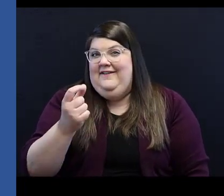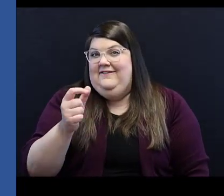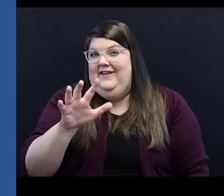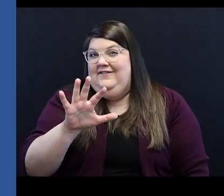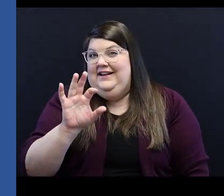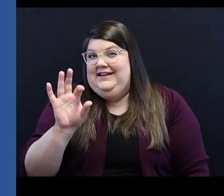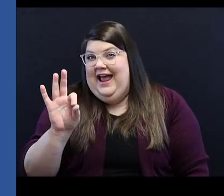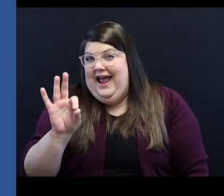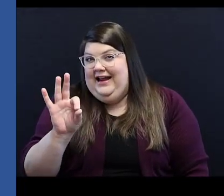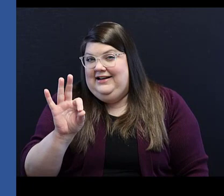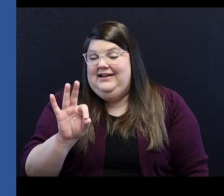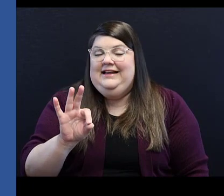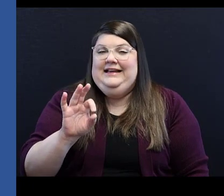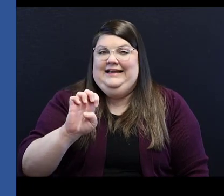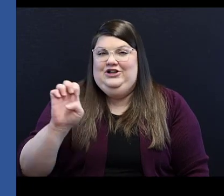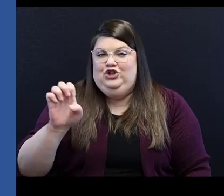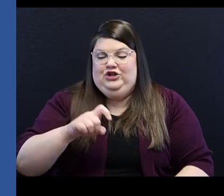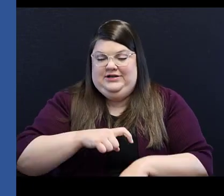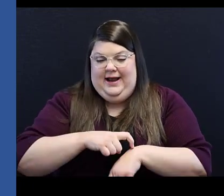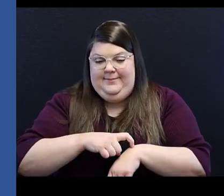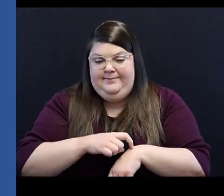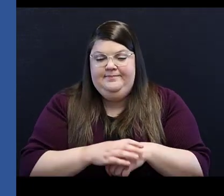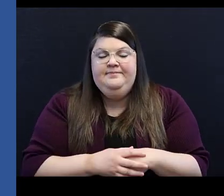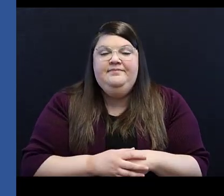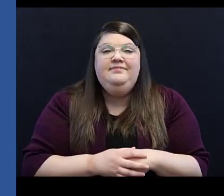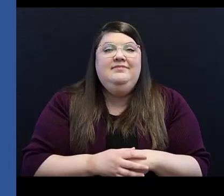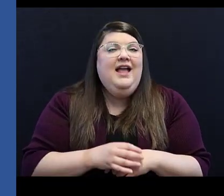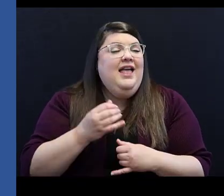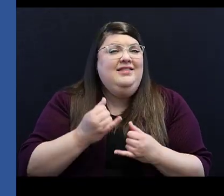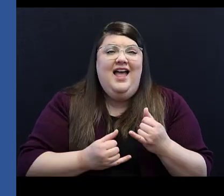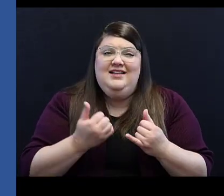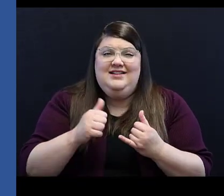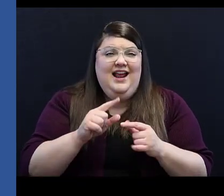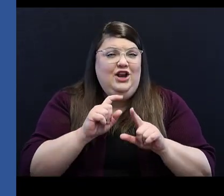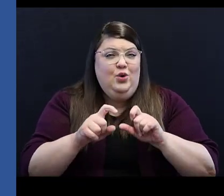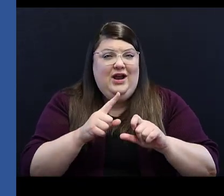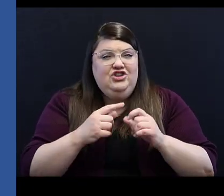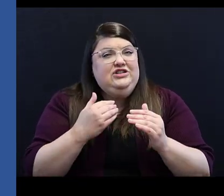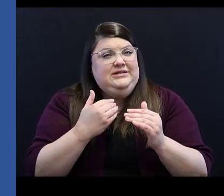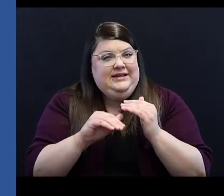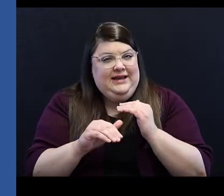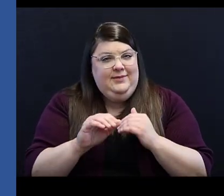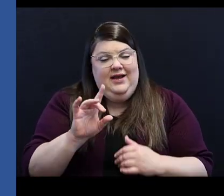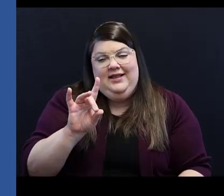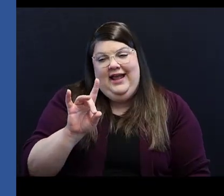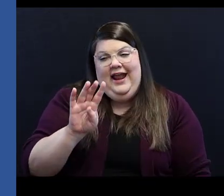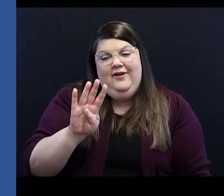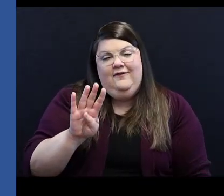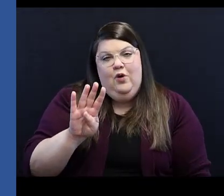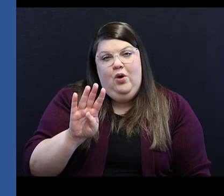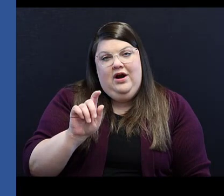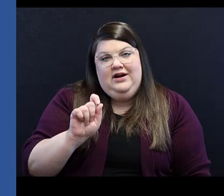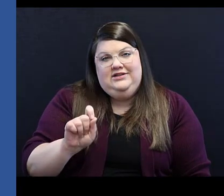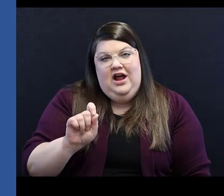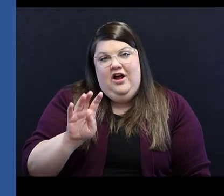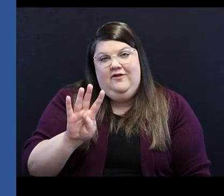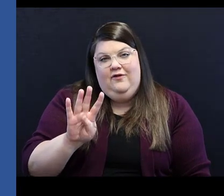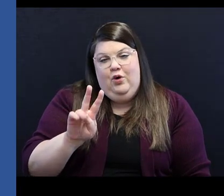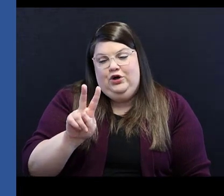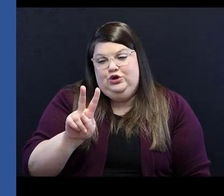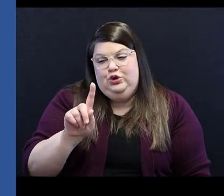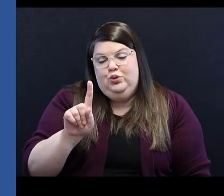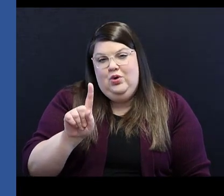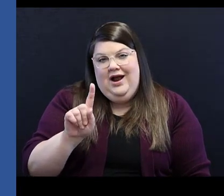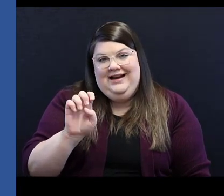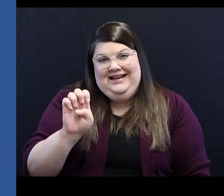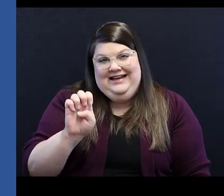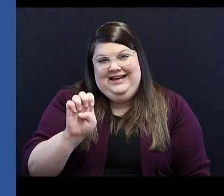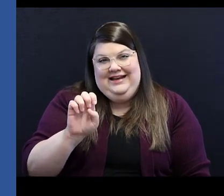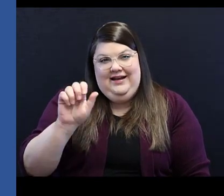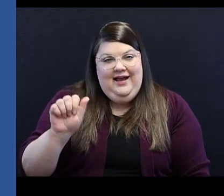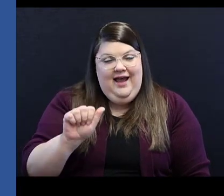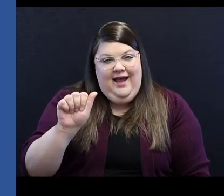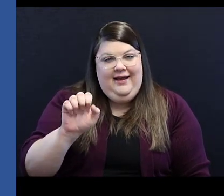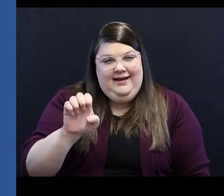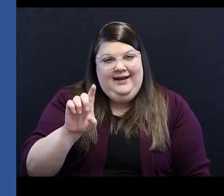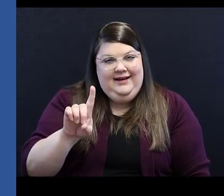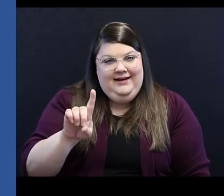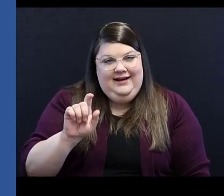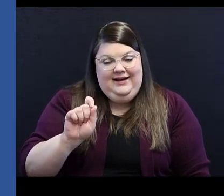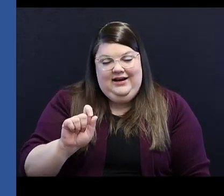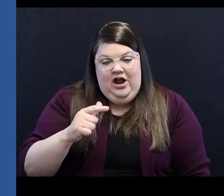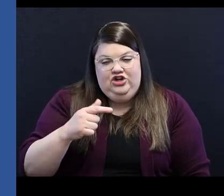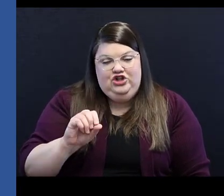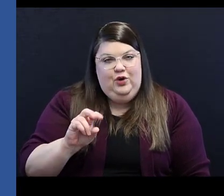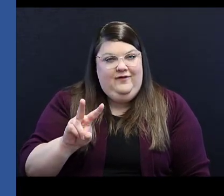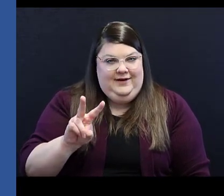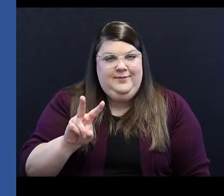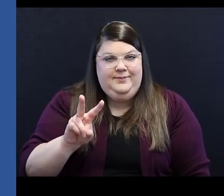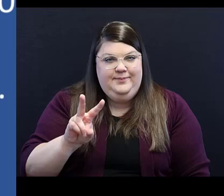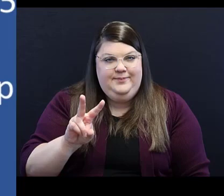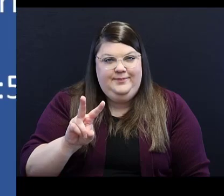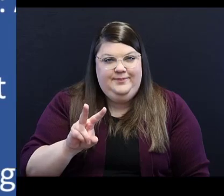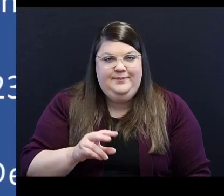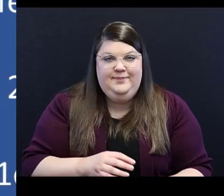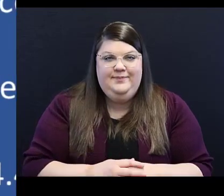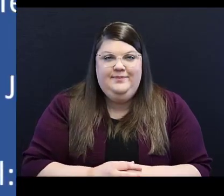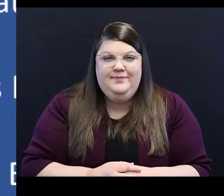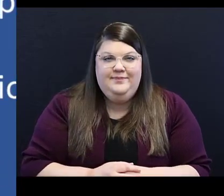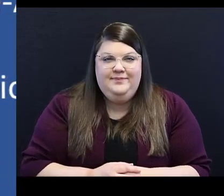And lastly, send your questions to 84.421e@ed.gov.